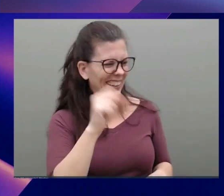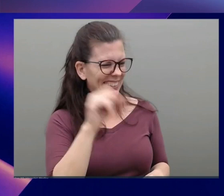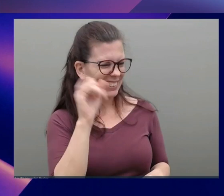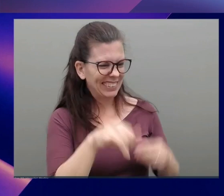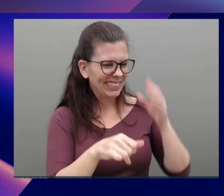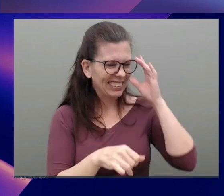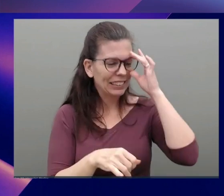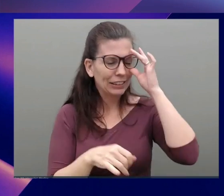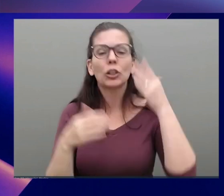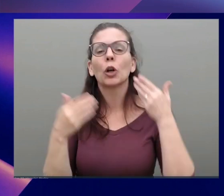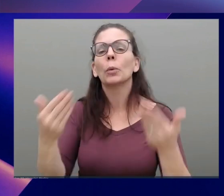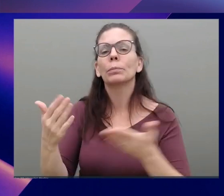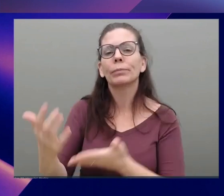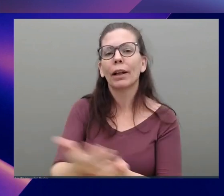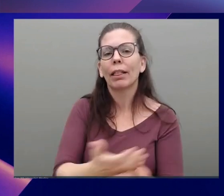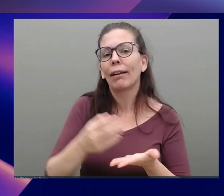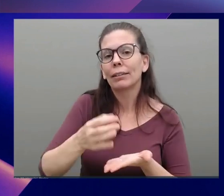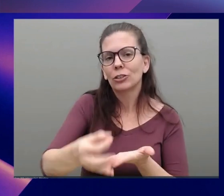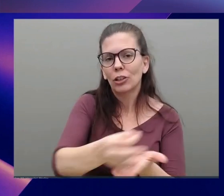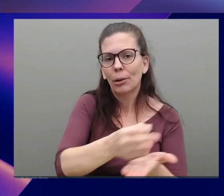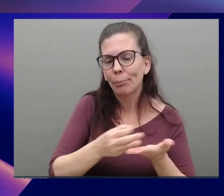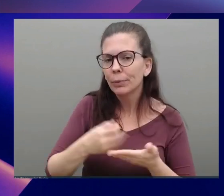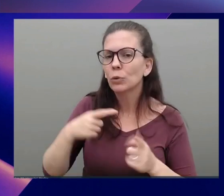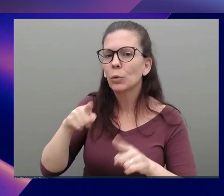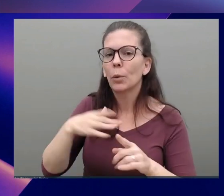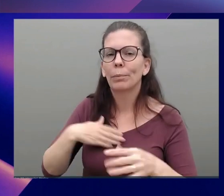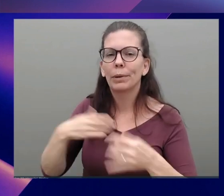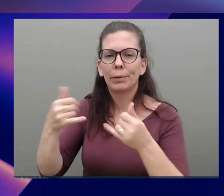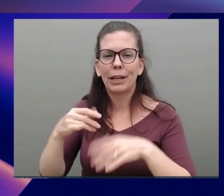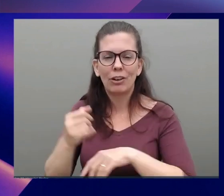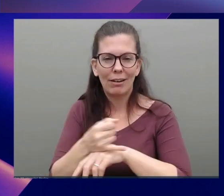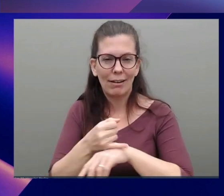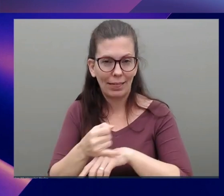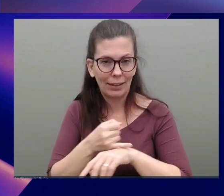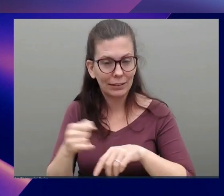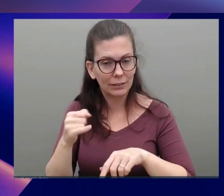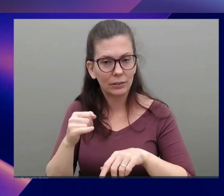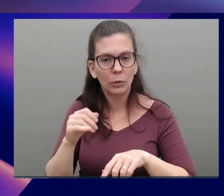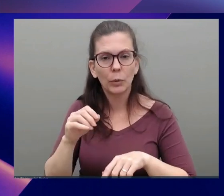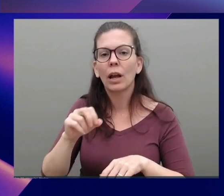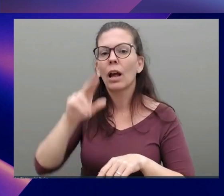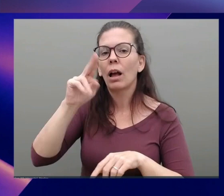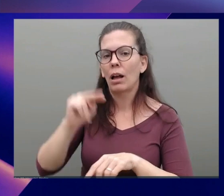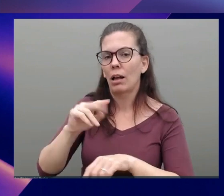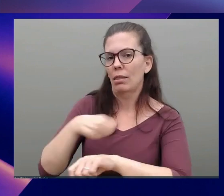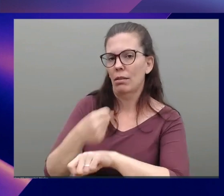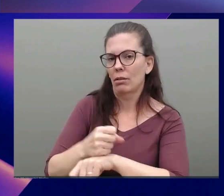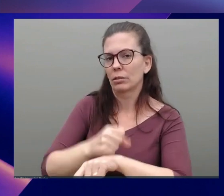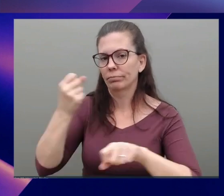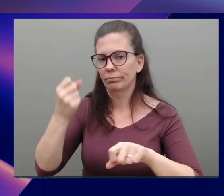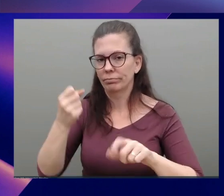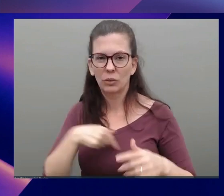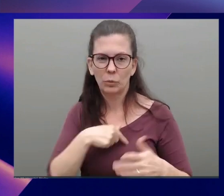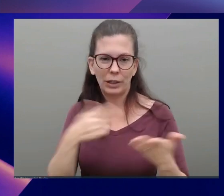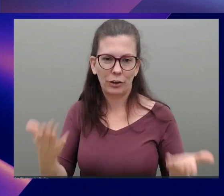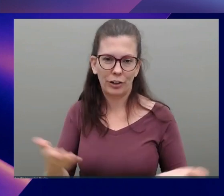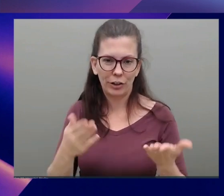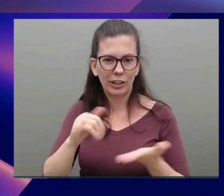Let's go to my player island and let's unlock, since we are in New York, let's unlock something that looks like a building that we have here in the city.